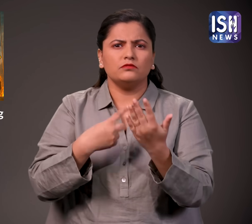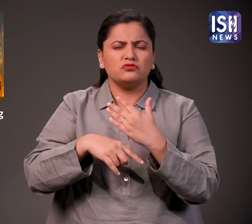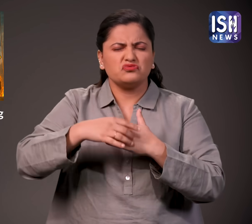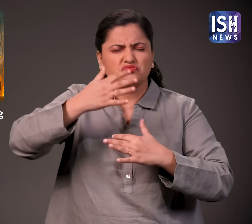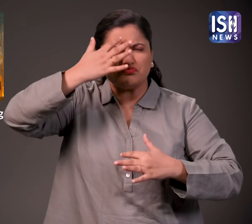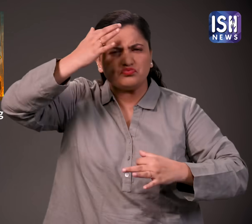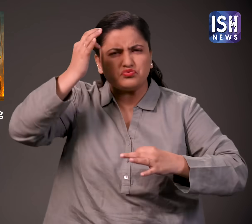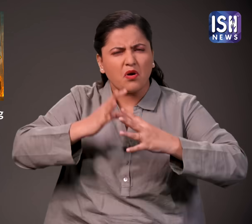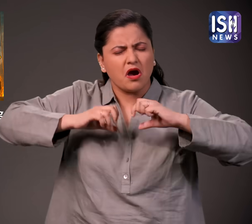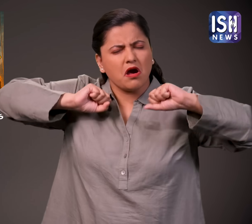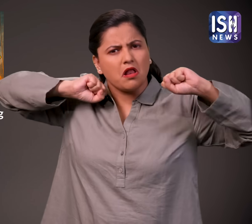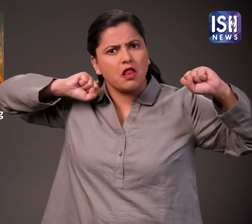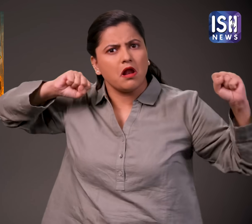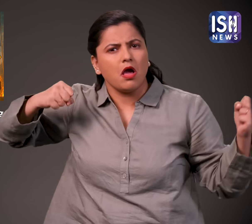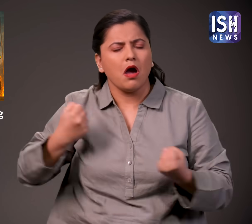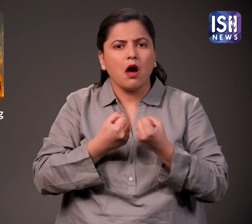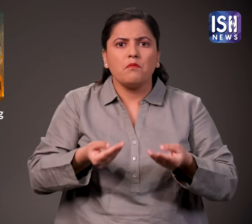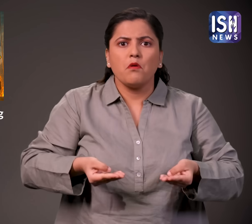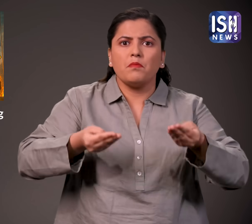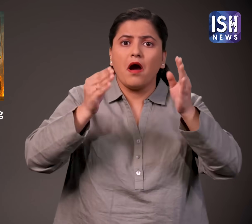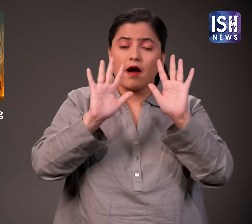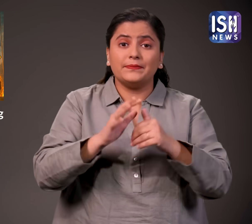Then the conflict broke out.